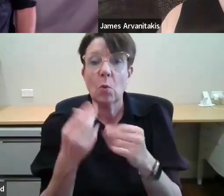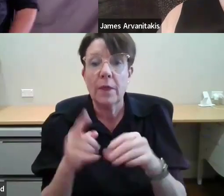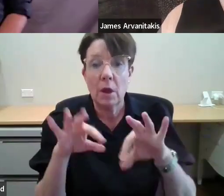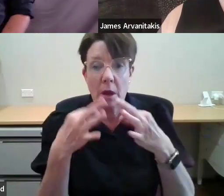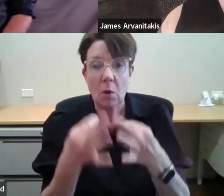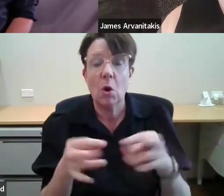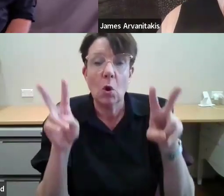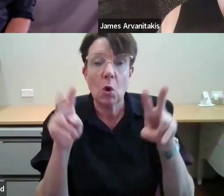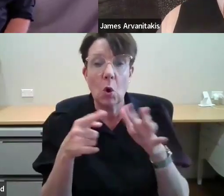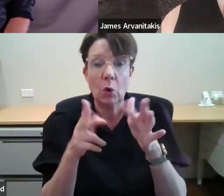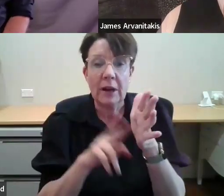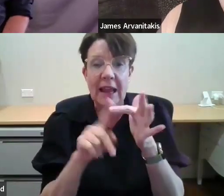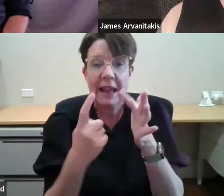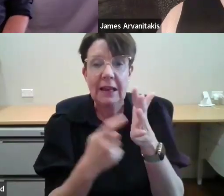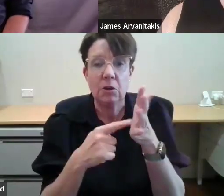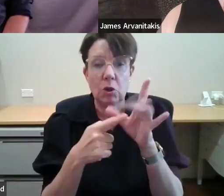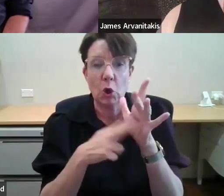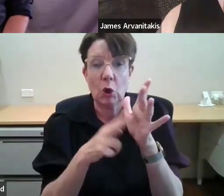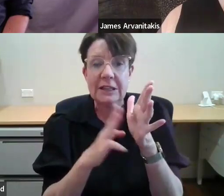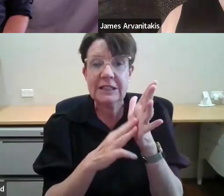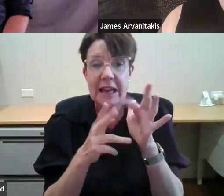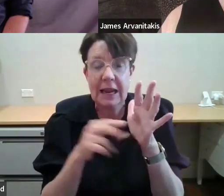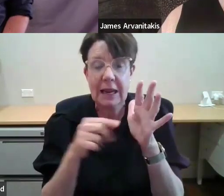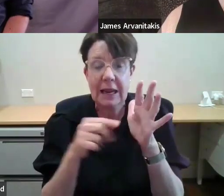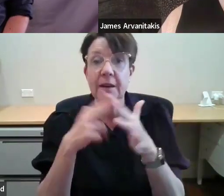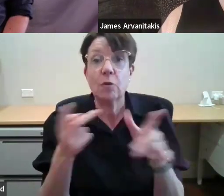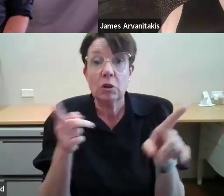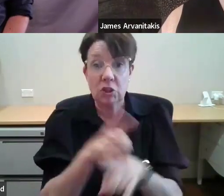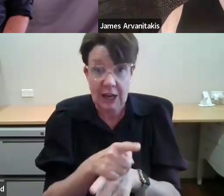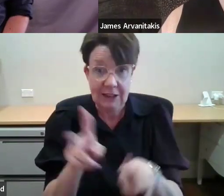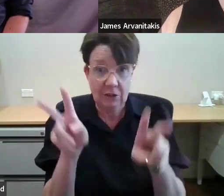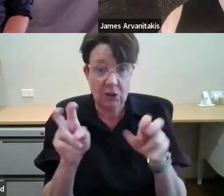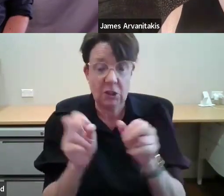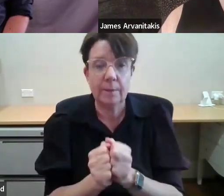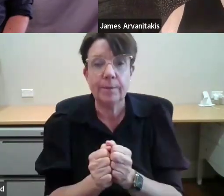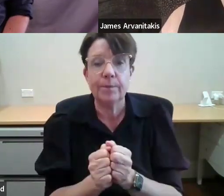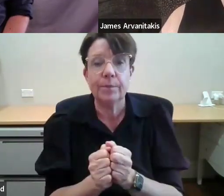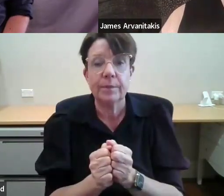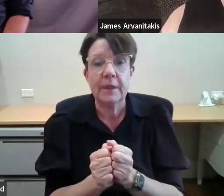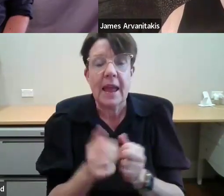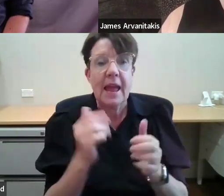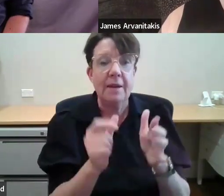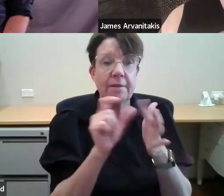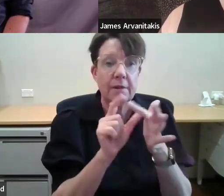documentaries and fictionalised movies to have conversations. The really important thing about this is that,